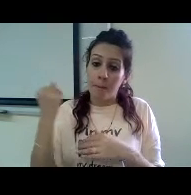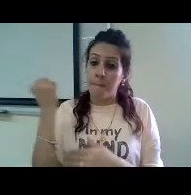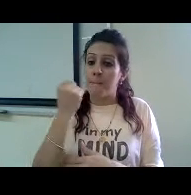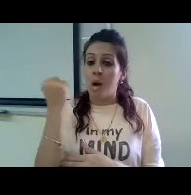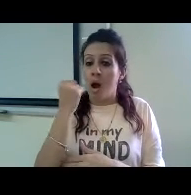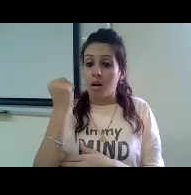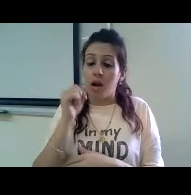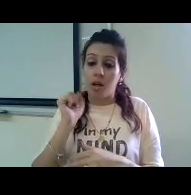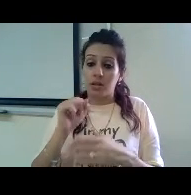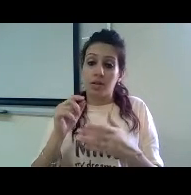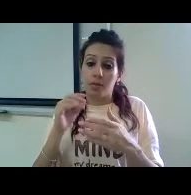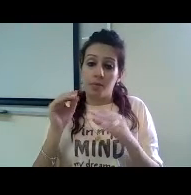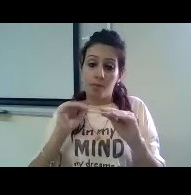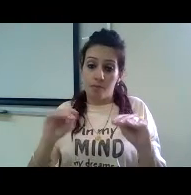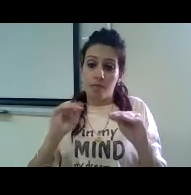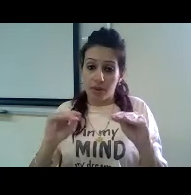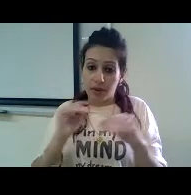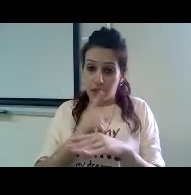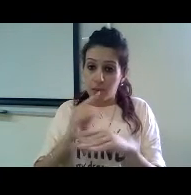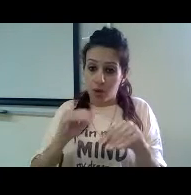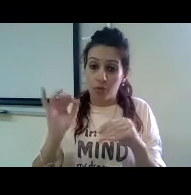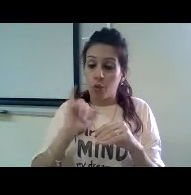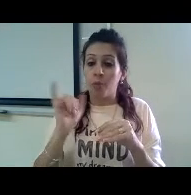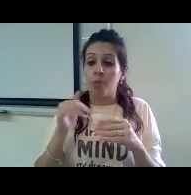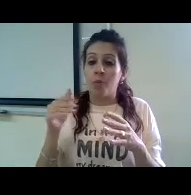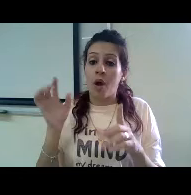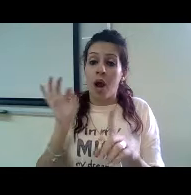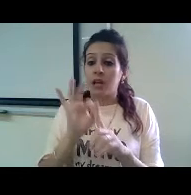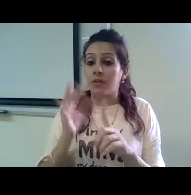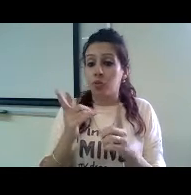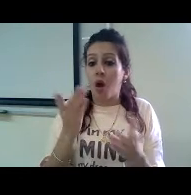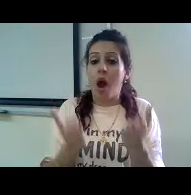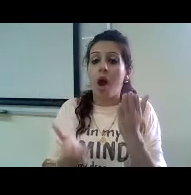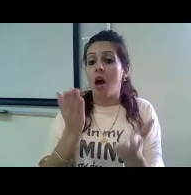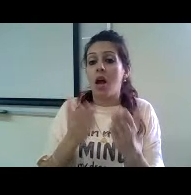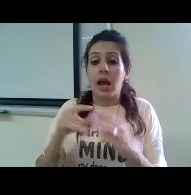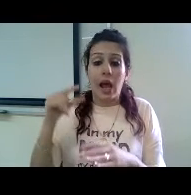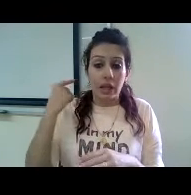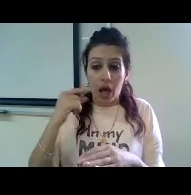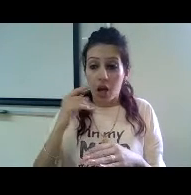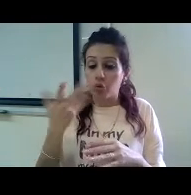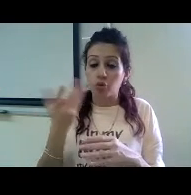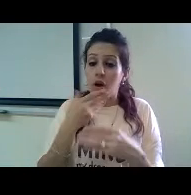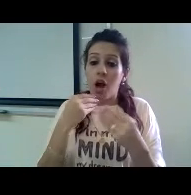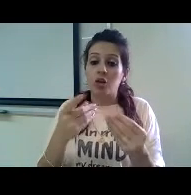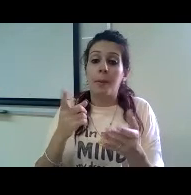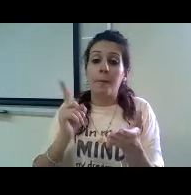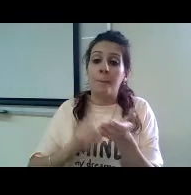in the light of the importance of administrative decisions for building and inclusive school system.